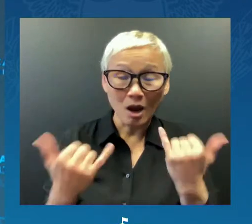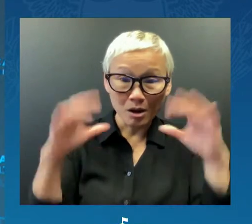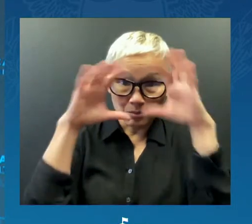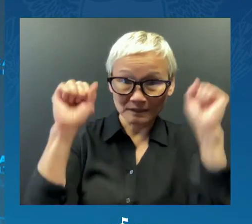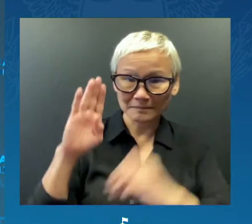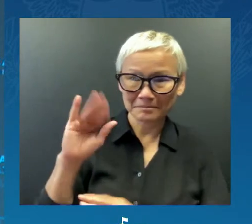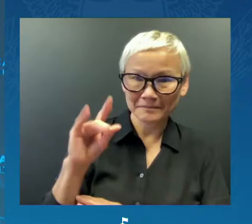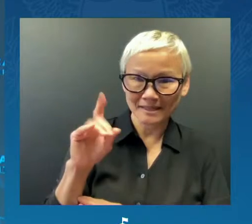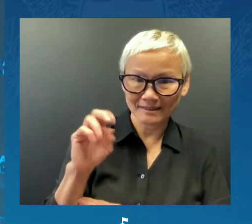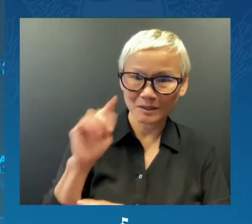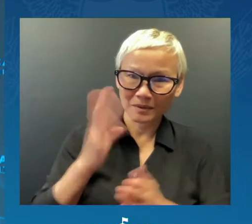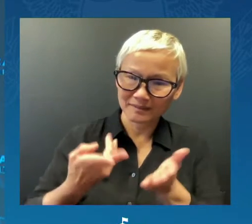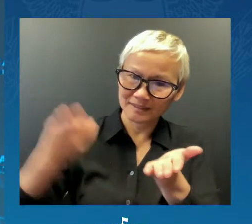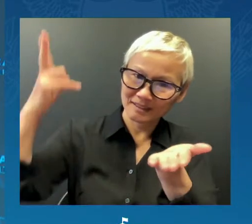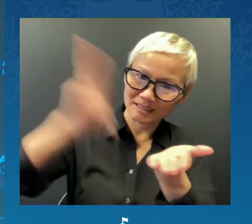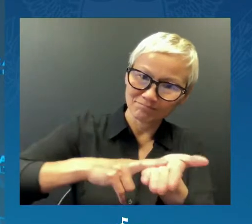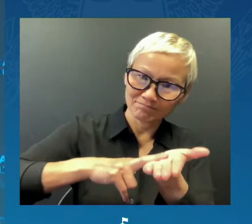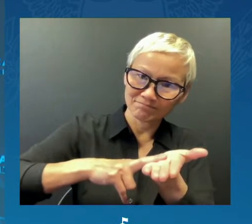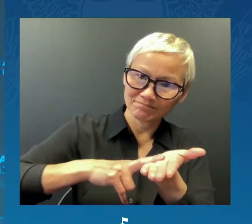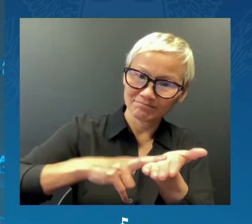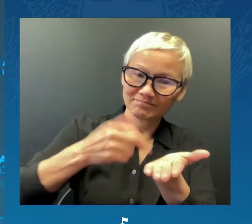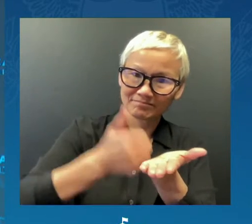on African Diaspora Engagement in the United States.